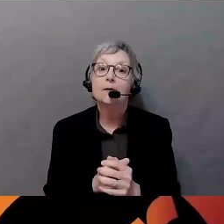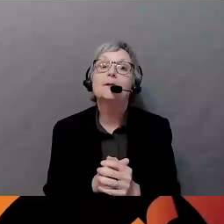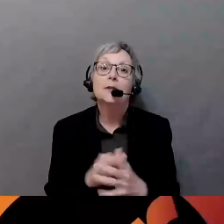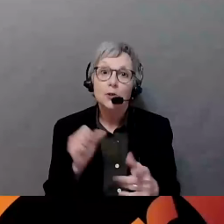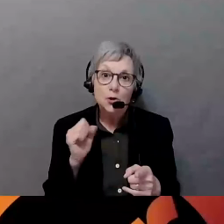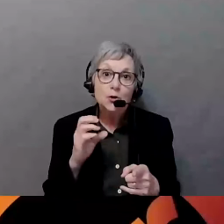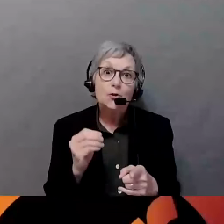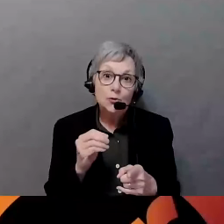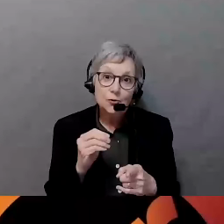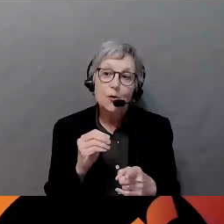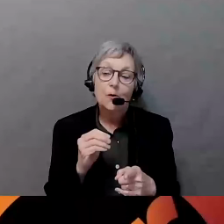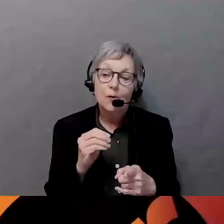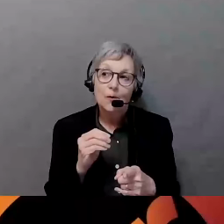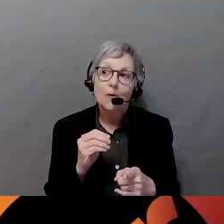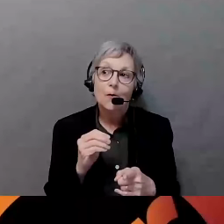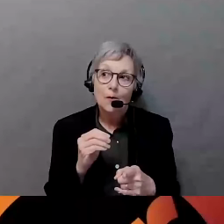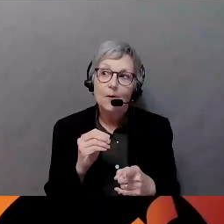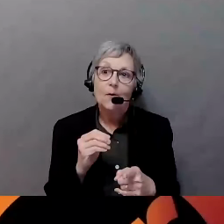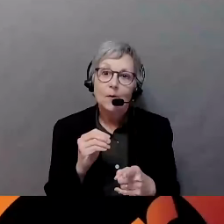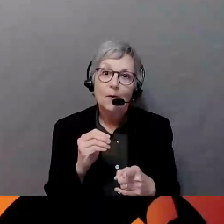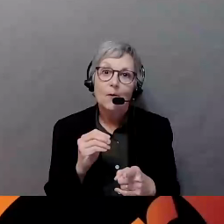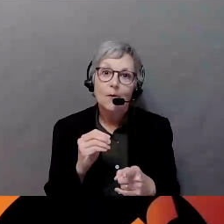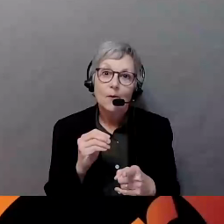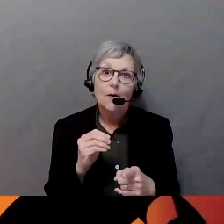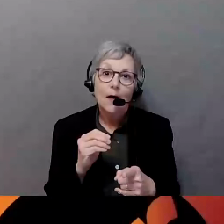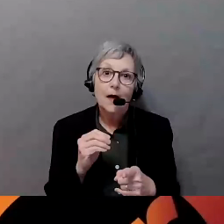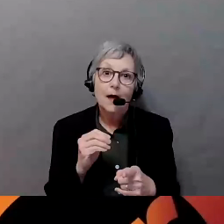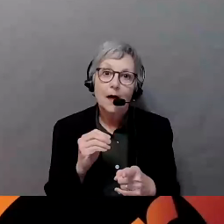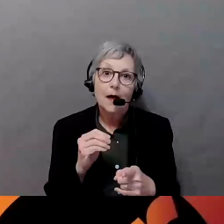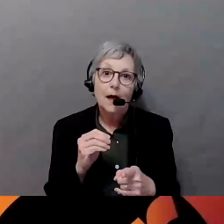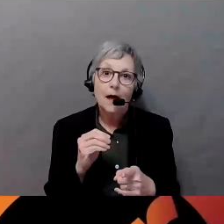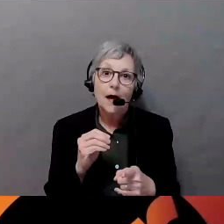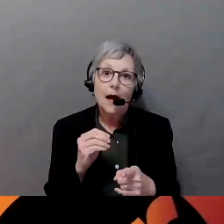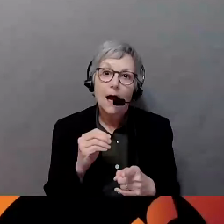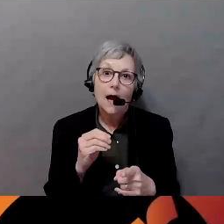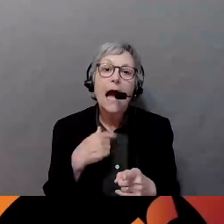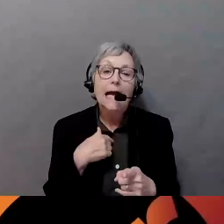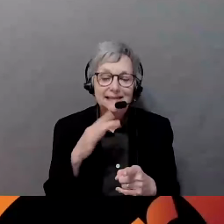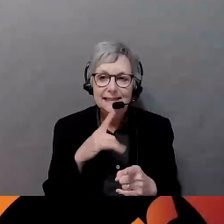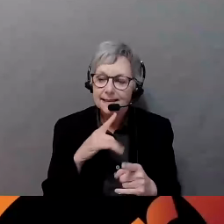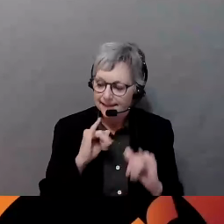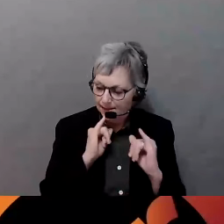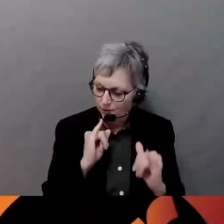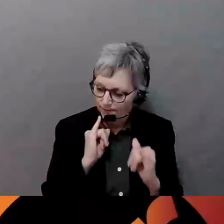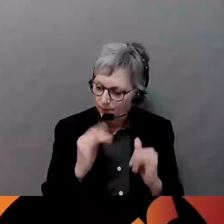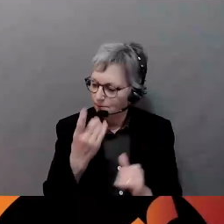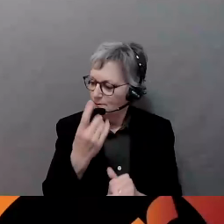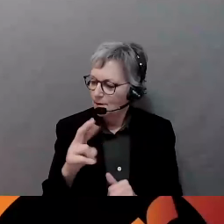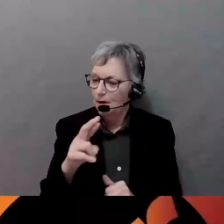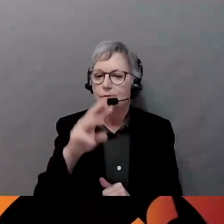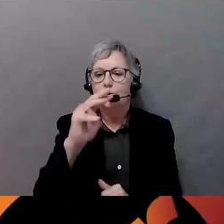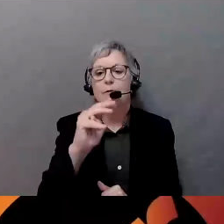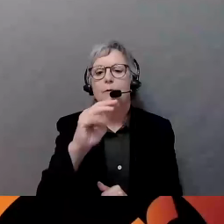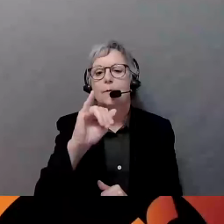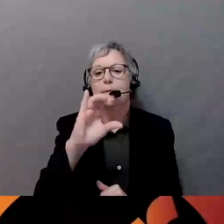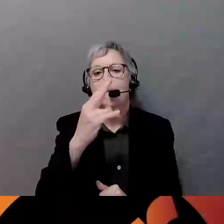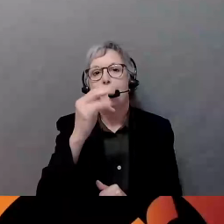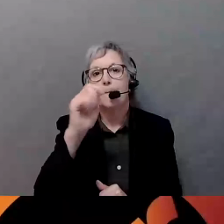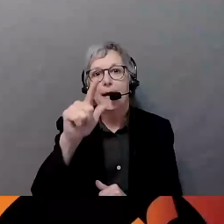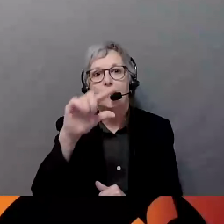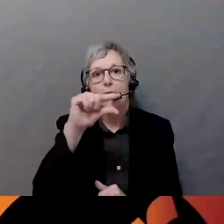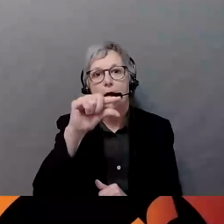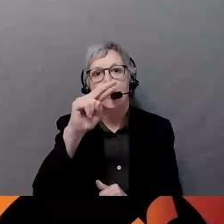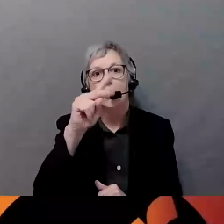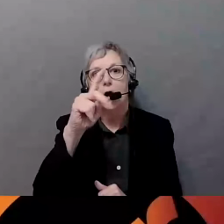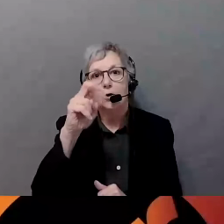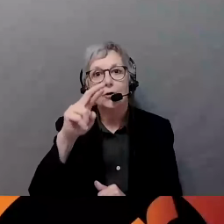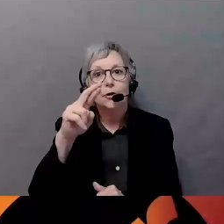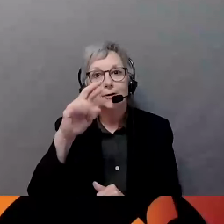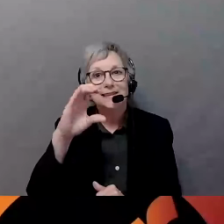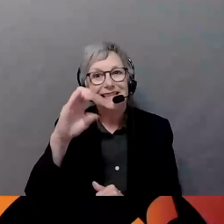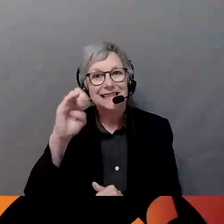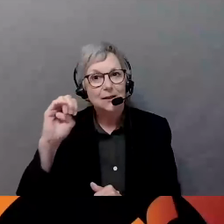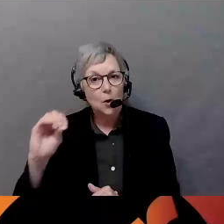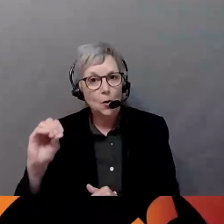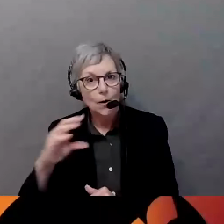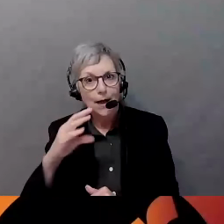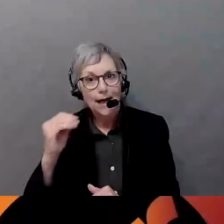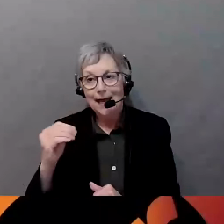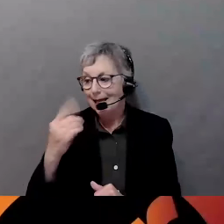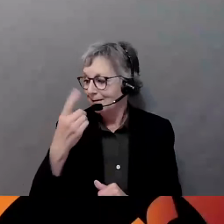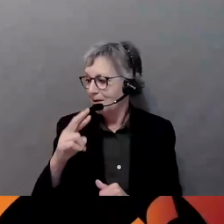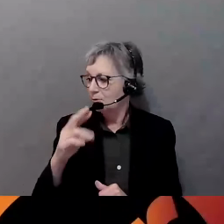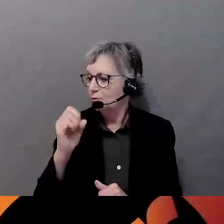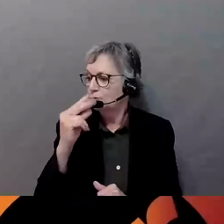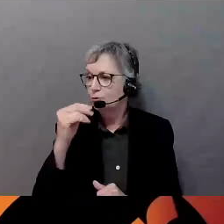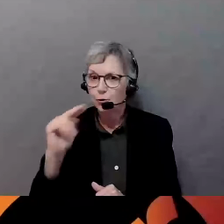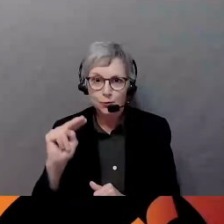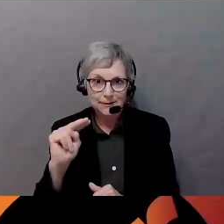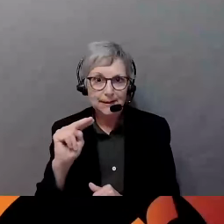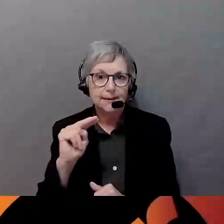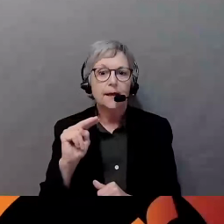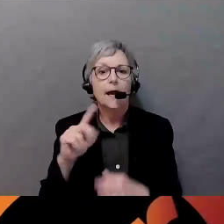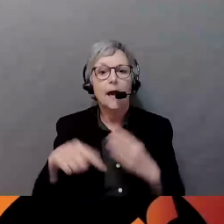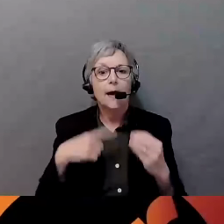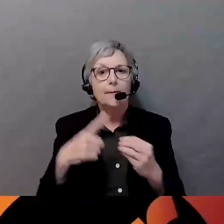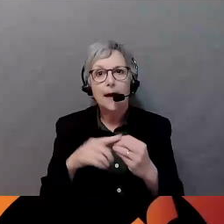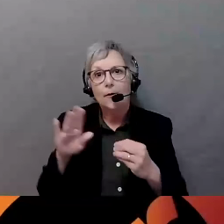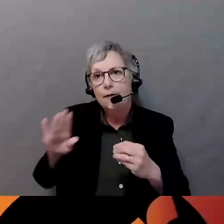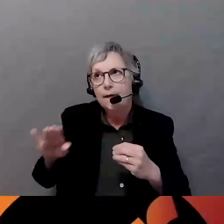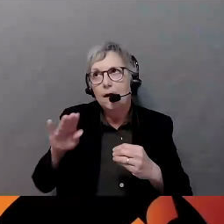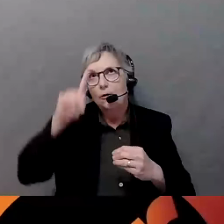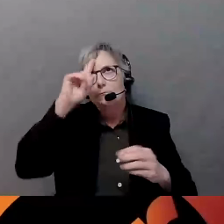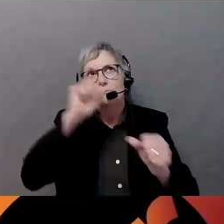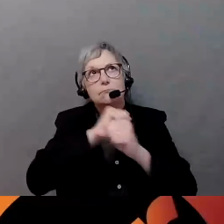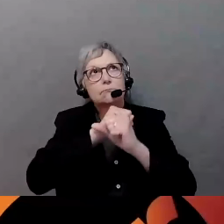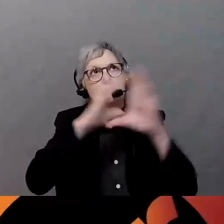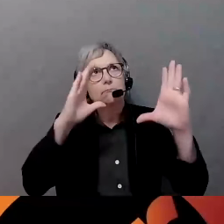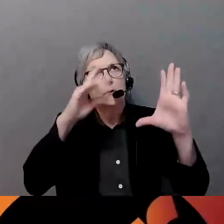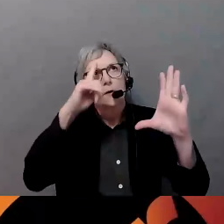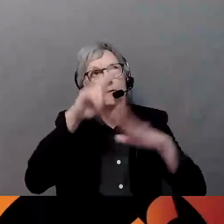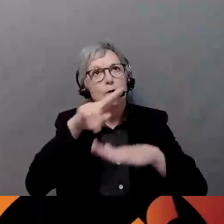WHAT IS THE CHAIR OF THE NATIONAL SUICIDE PREVENTION GROUP.